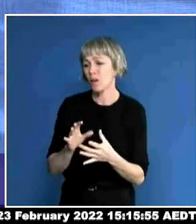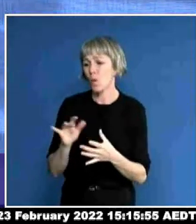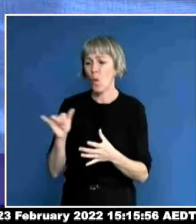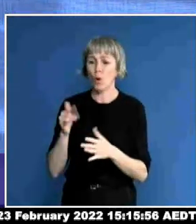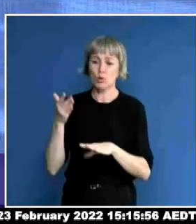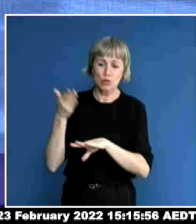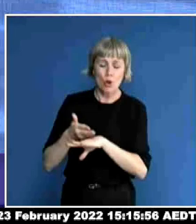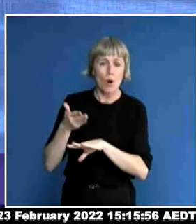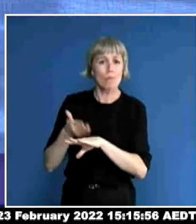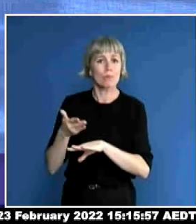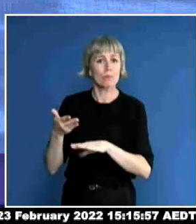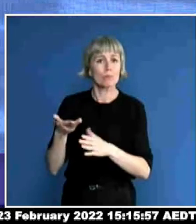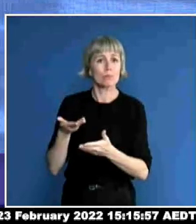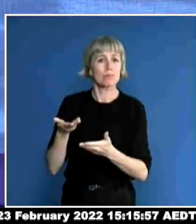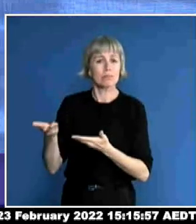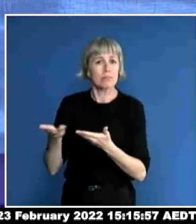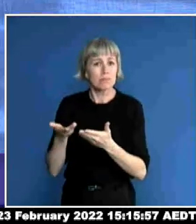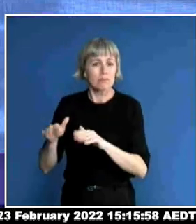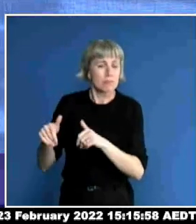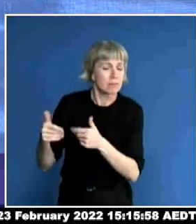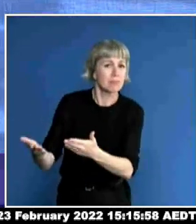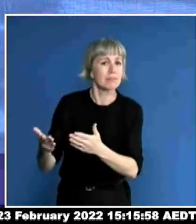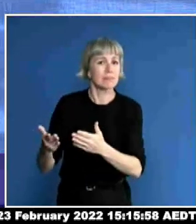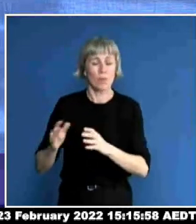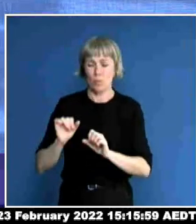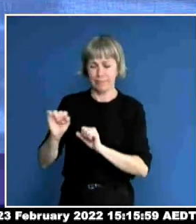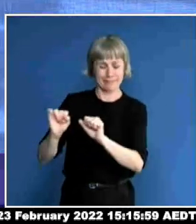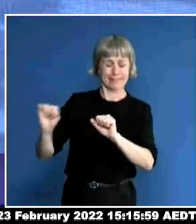and these companies that say they are going to support people with disability.